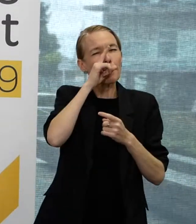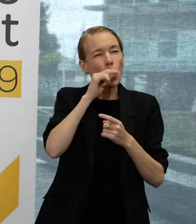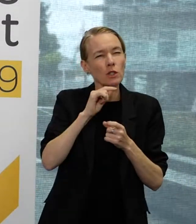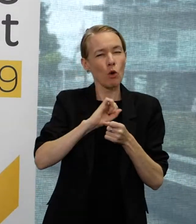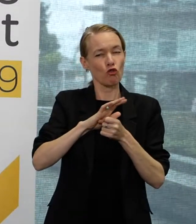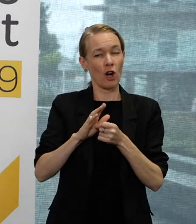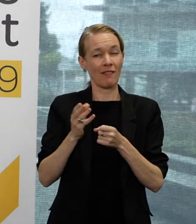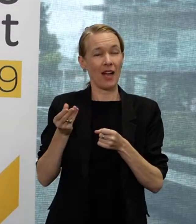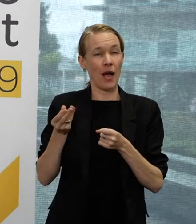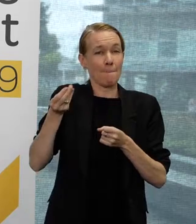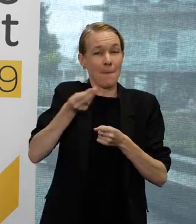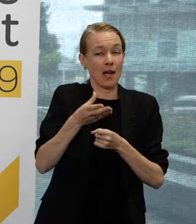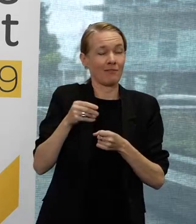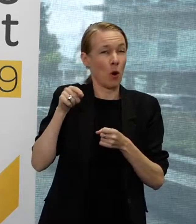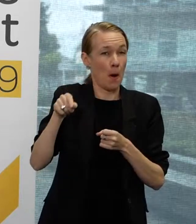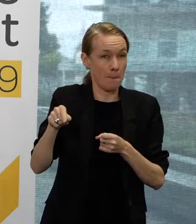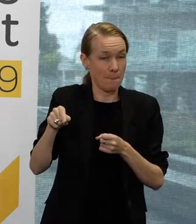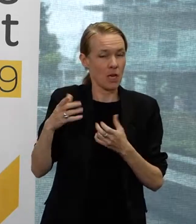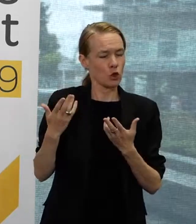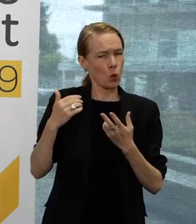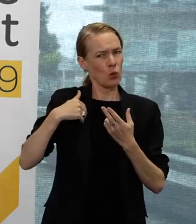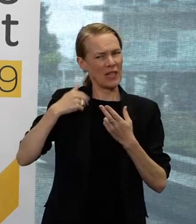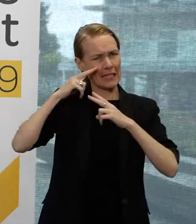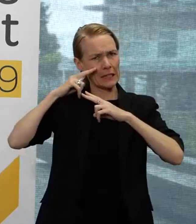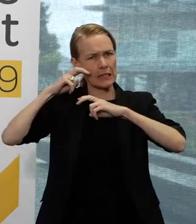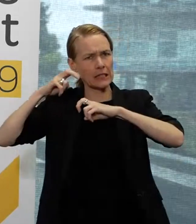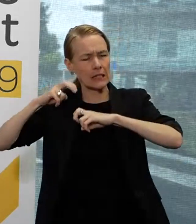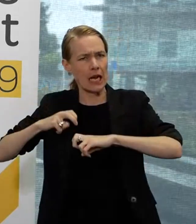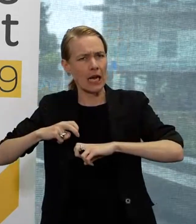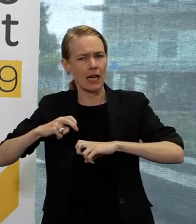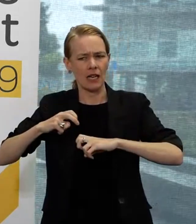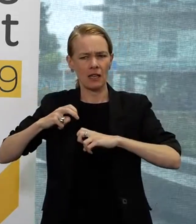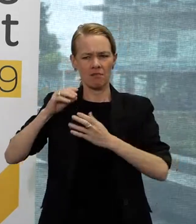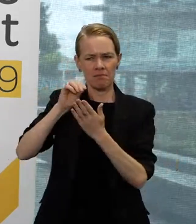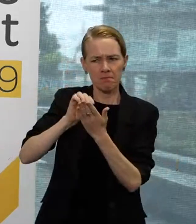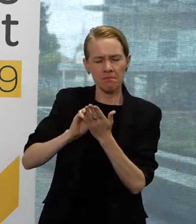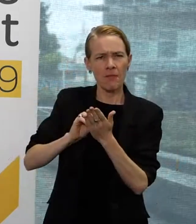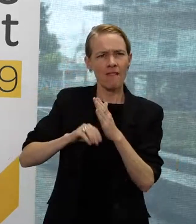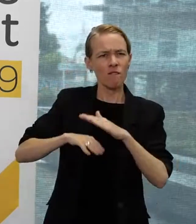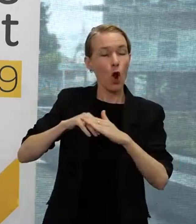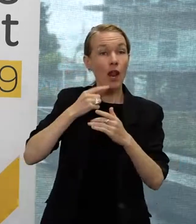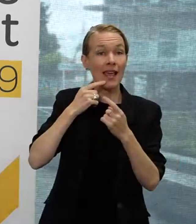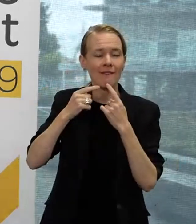So obviously it's really important for us to get to the bottom of what might have been,